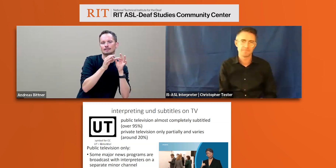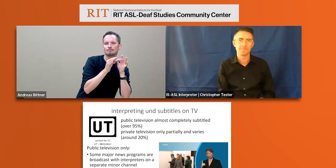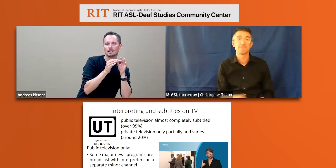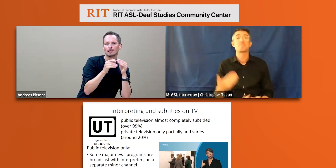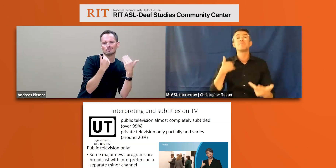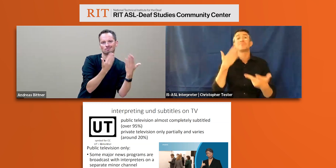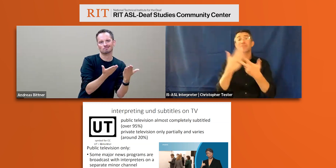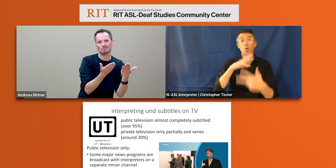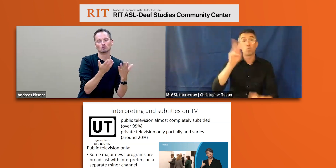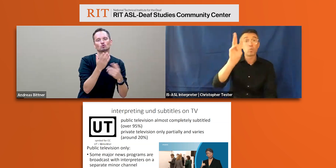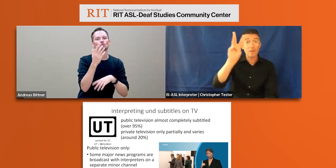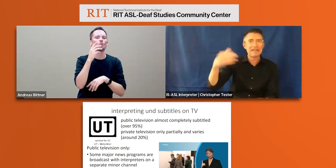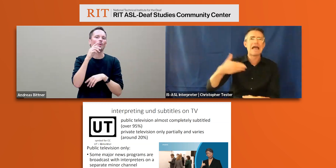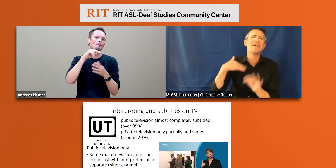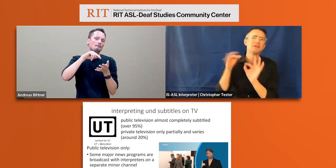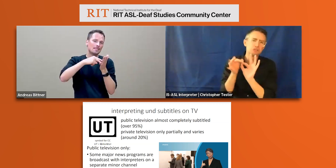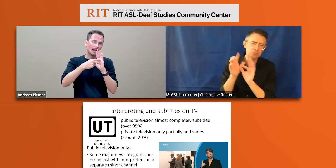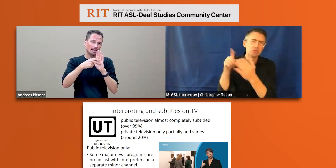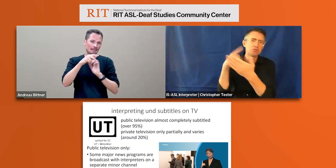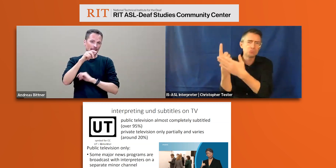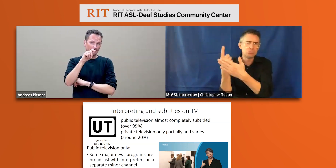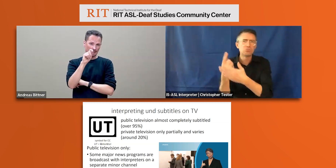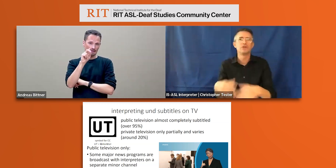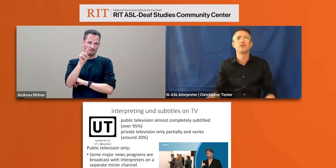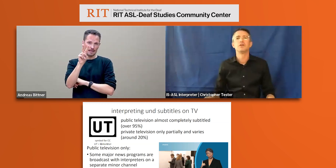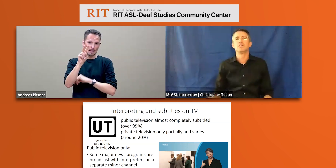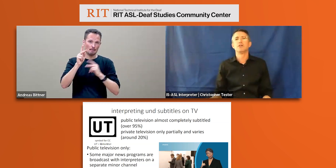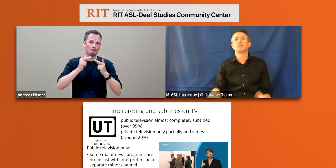The interpreter is there, but in the corner of the screen.